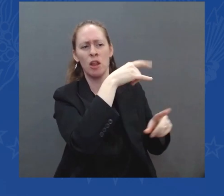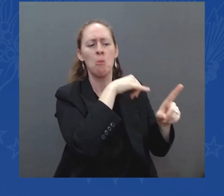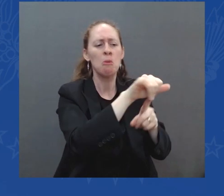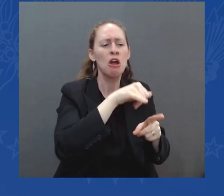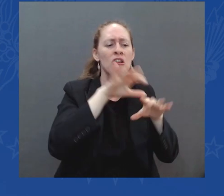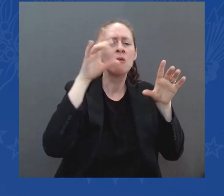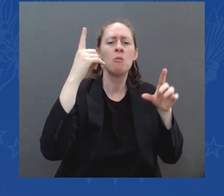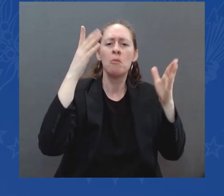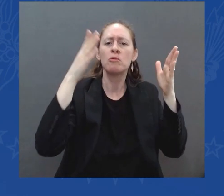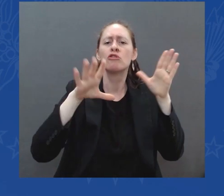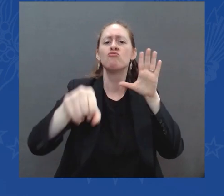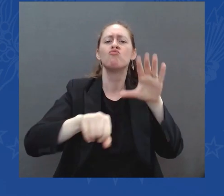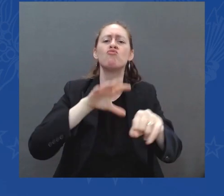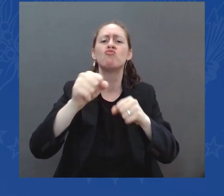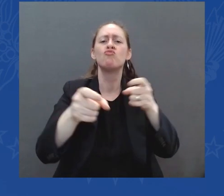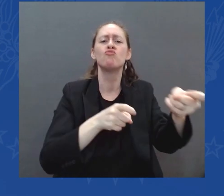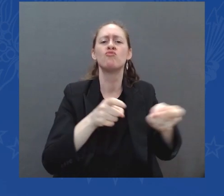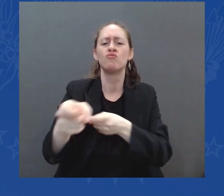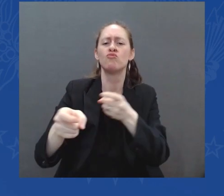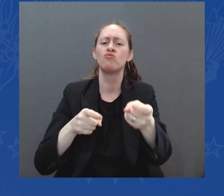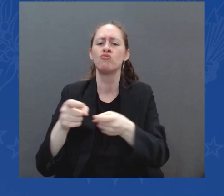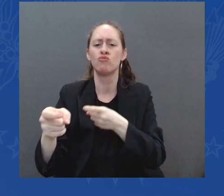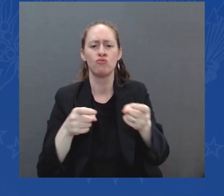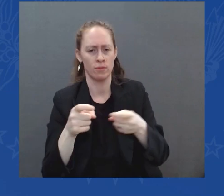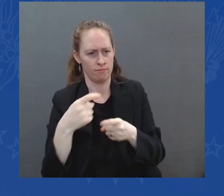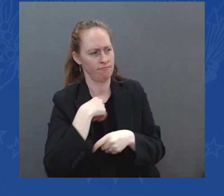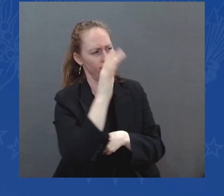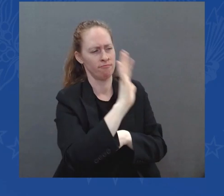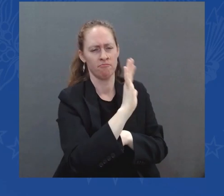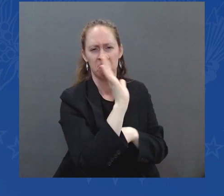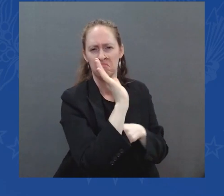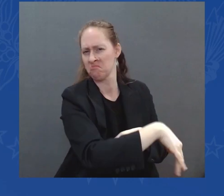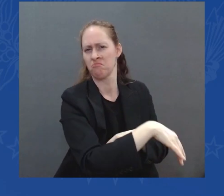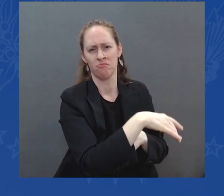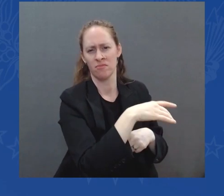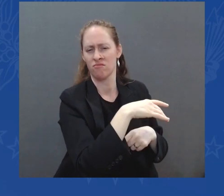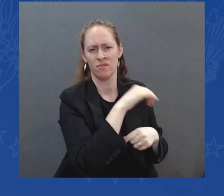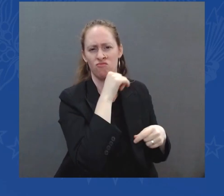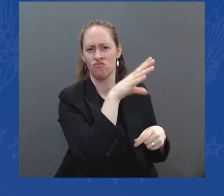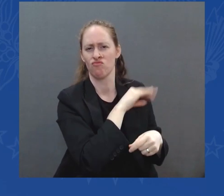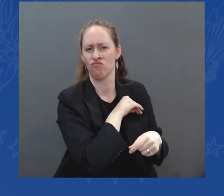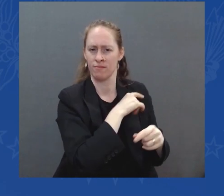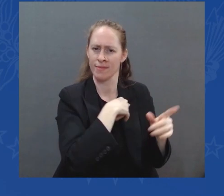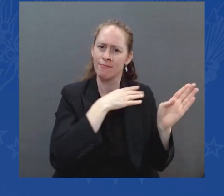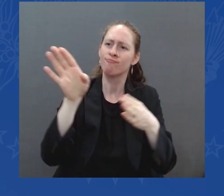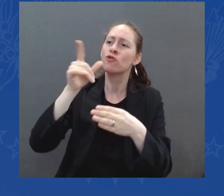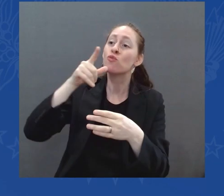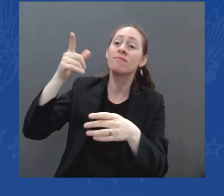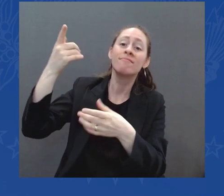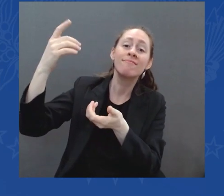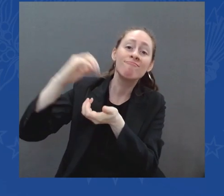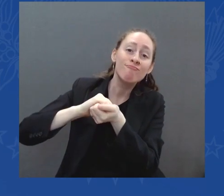So, may God bless you. And may God protect our troops. Thank you. The Press: Mr. President, how badly is Vladimir Putin being misinformed by his advisors?